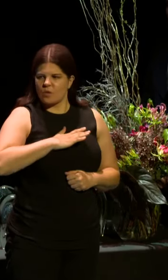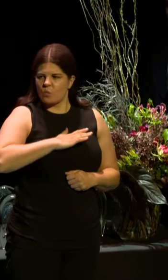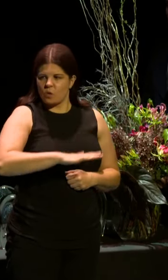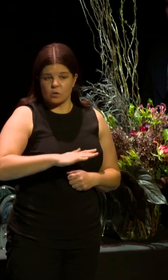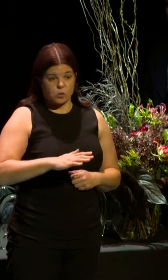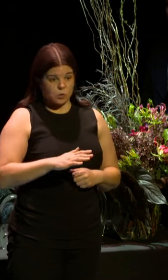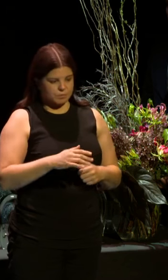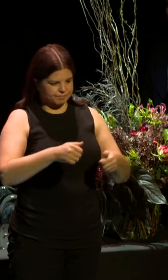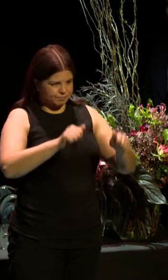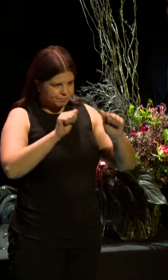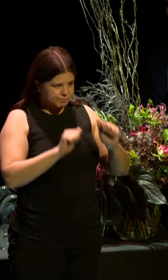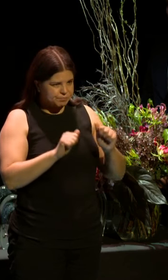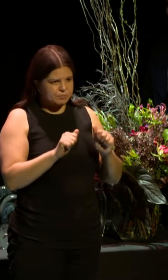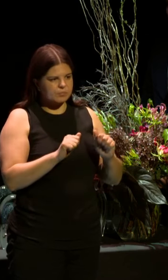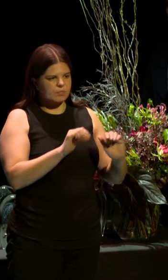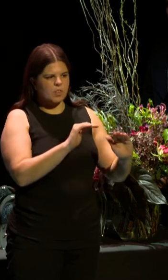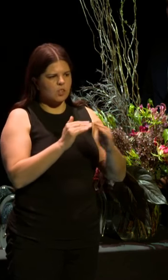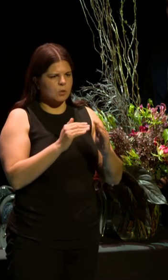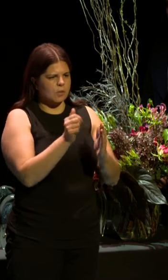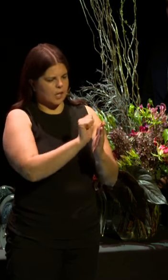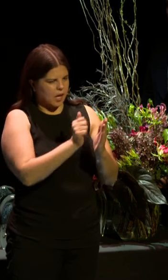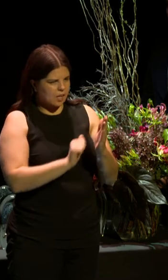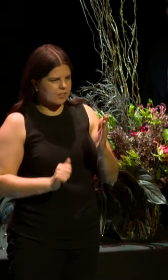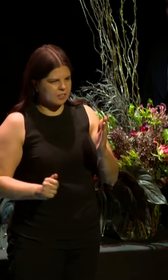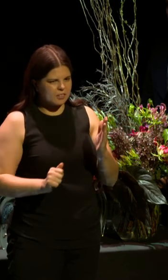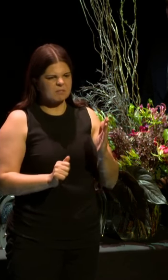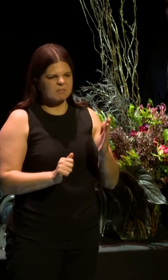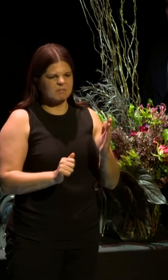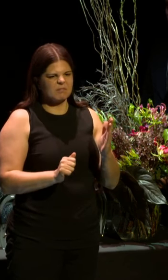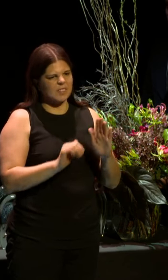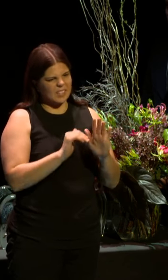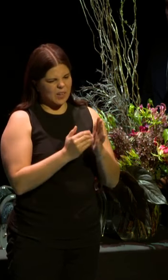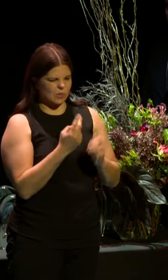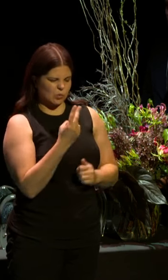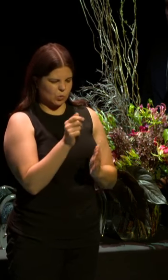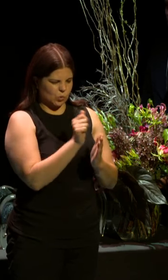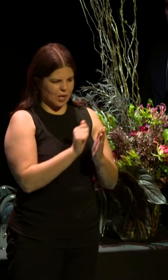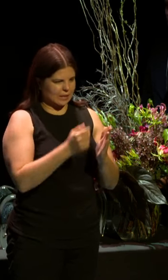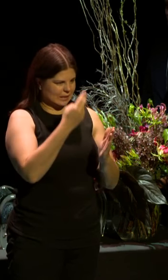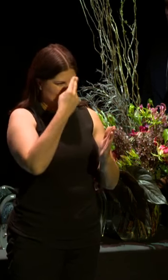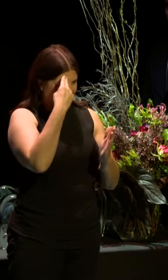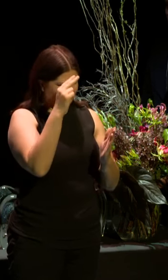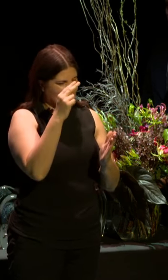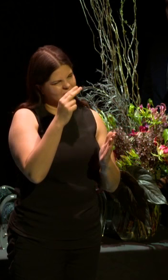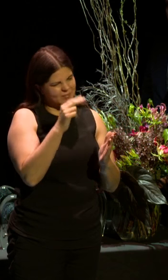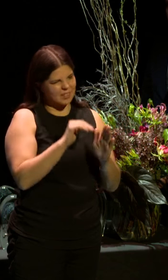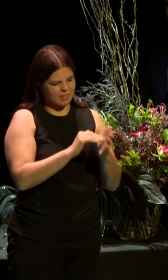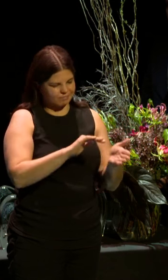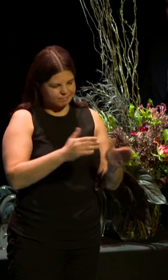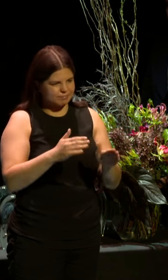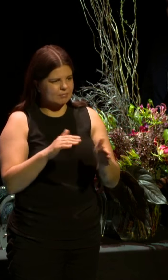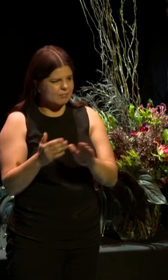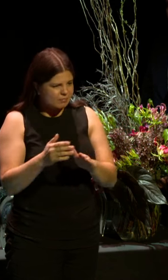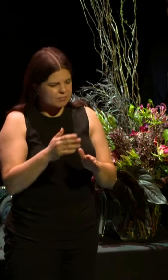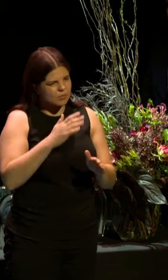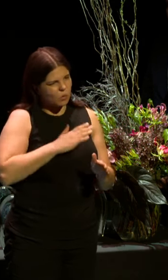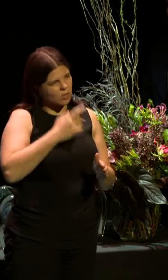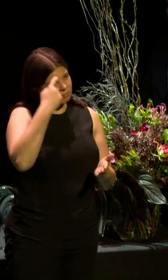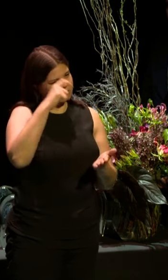These two awards are each named for artists who are no longer with us, in recognition and celebration of the contribution of both,